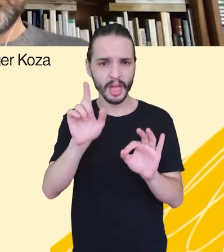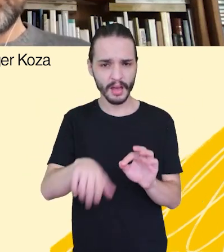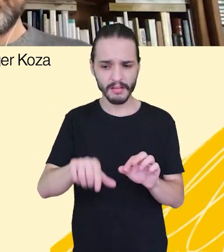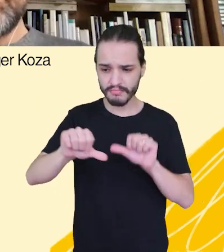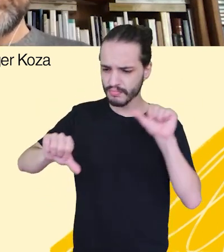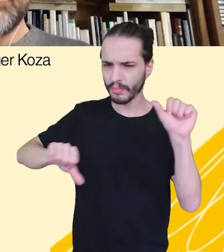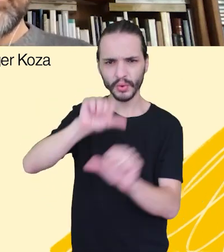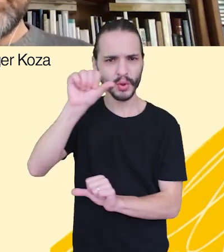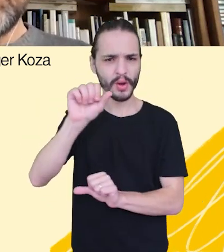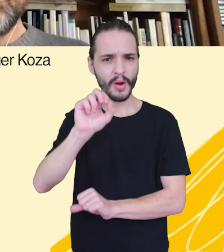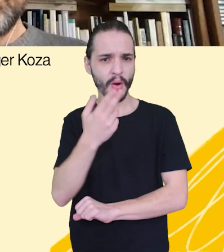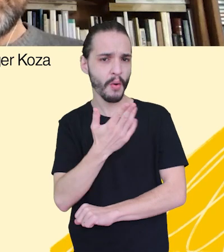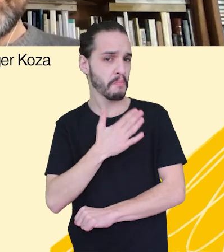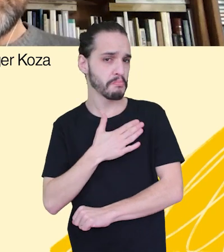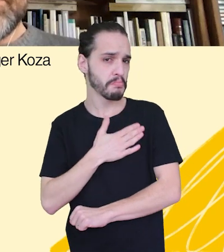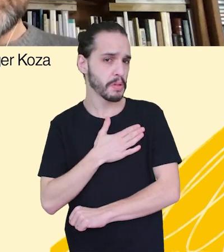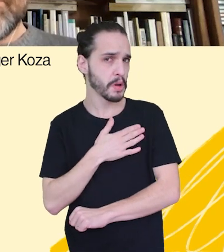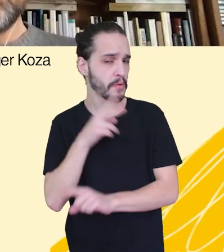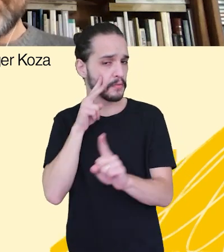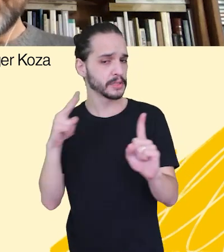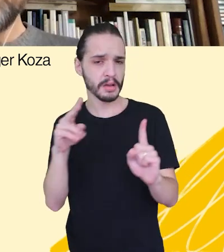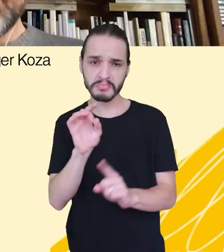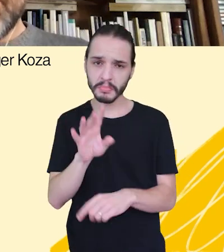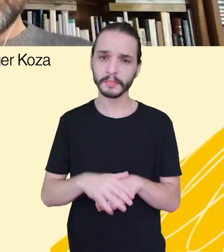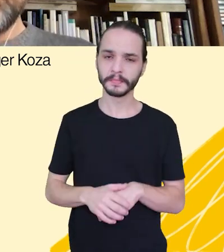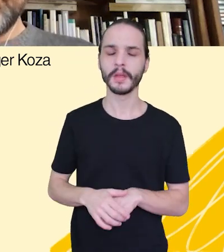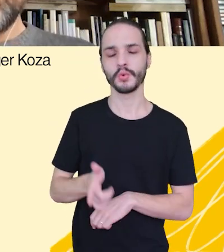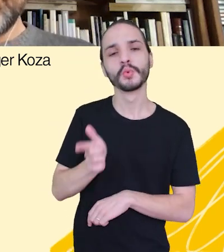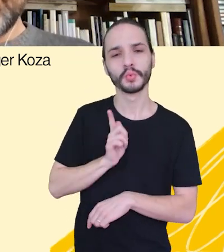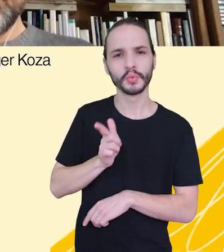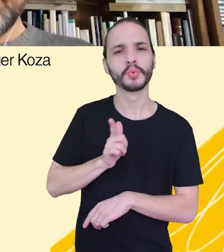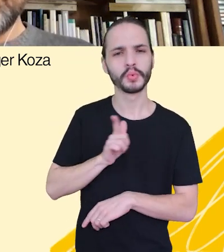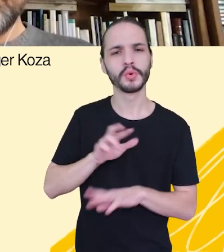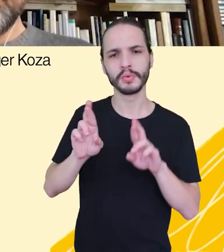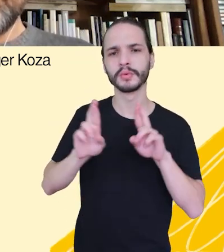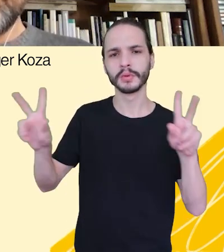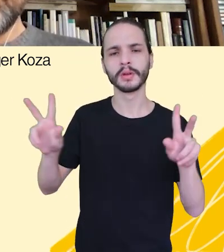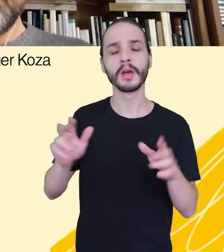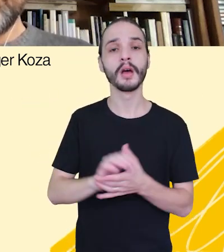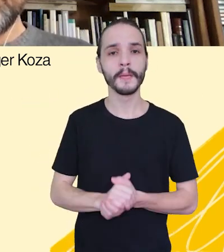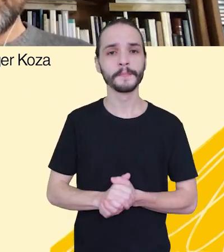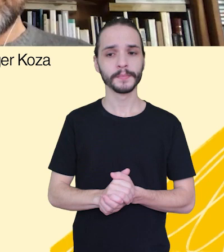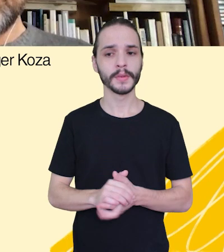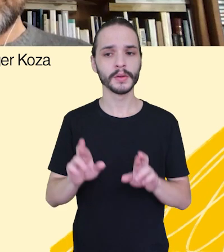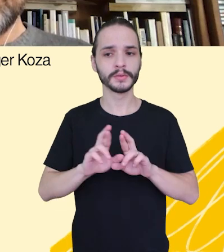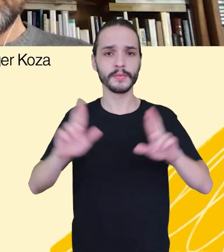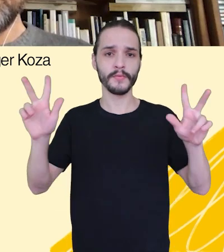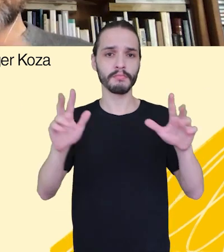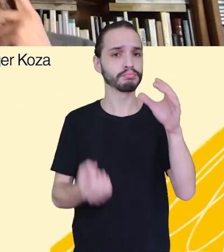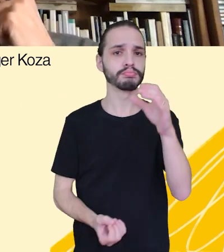I mean, there's a difference. And the difference appeared because...